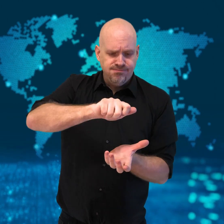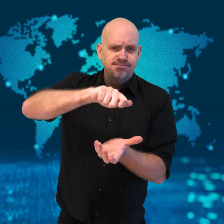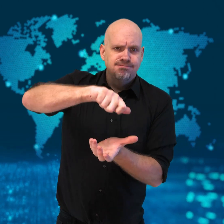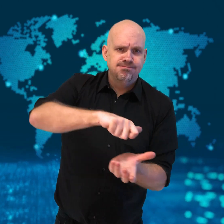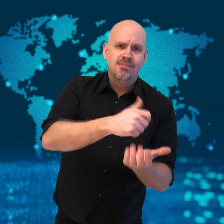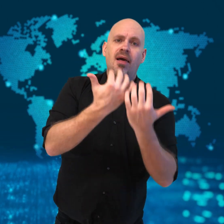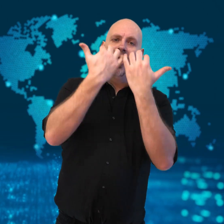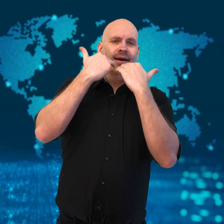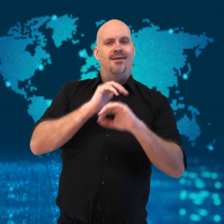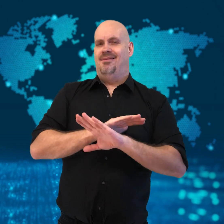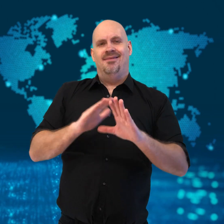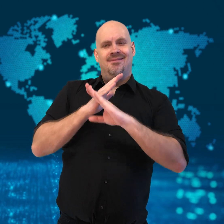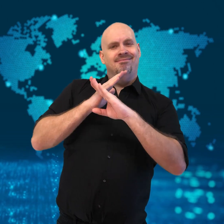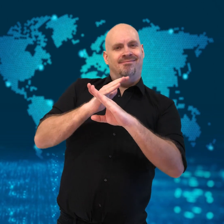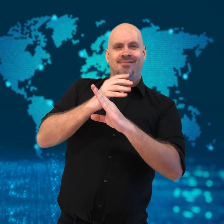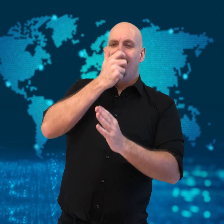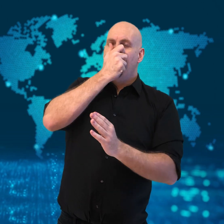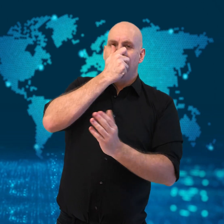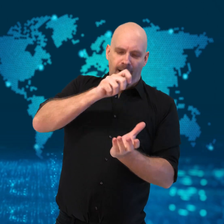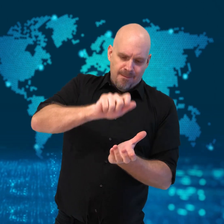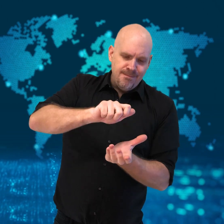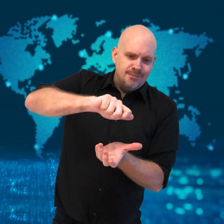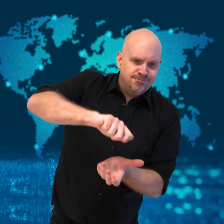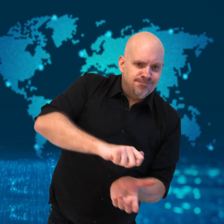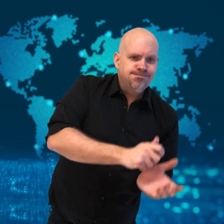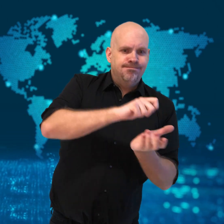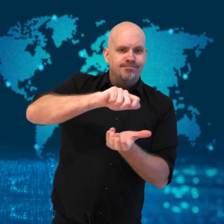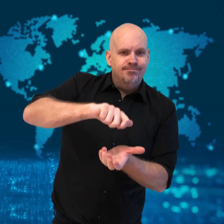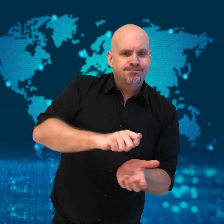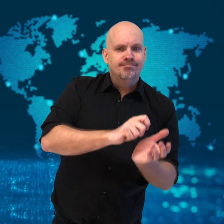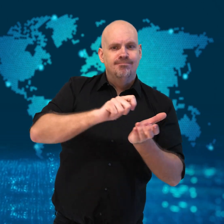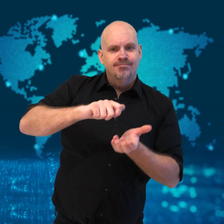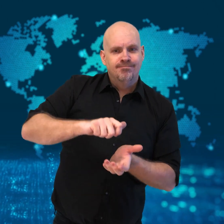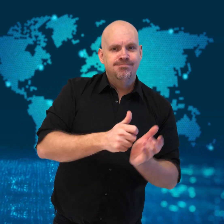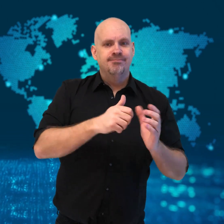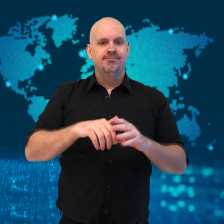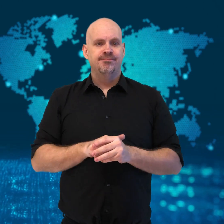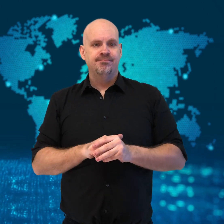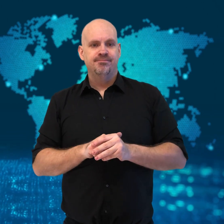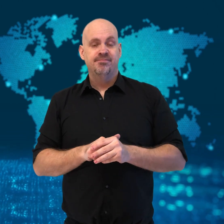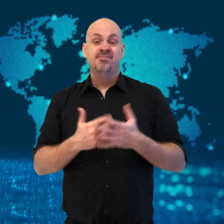rituals as a result of this death and similar drownings